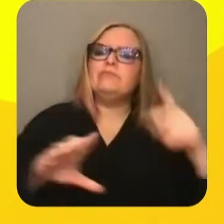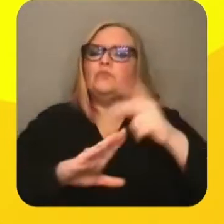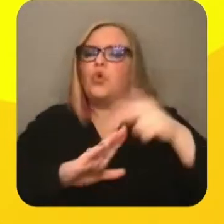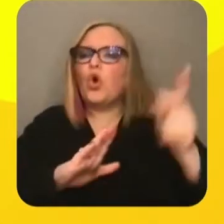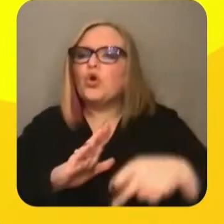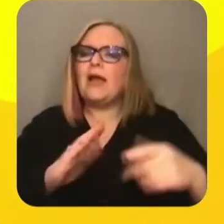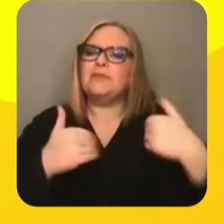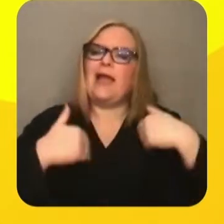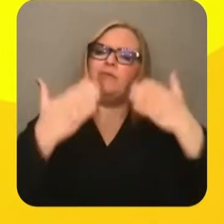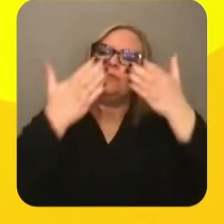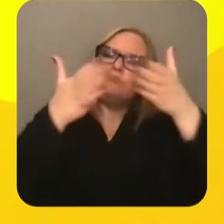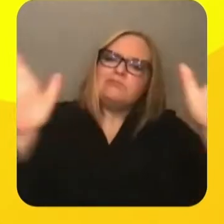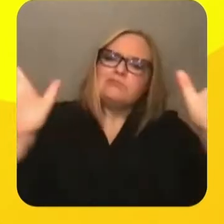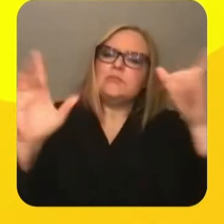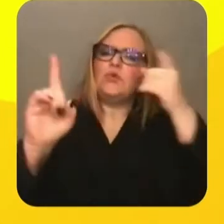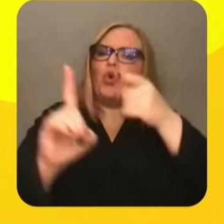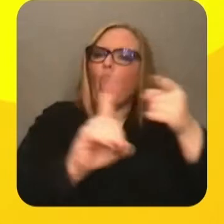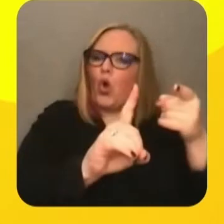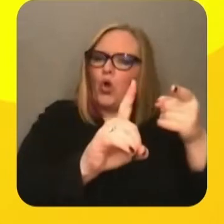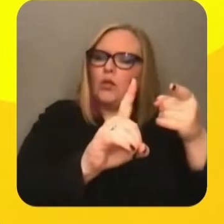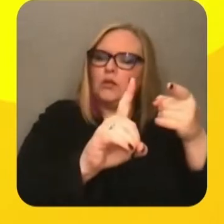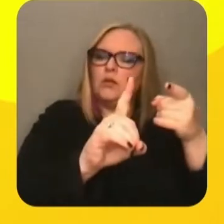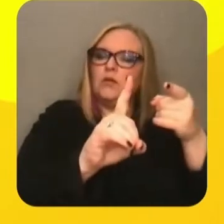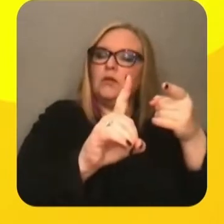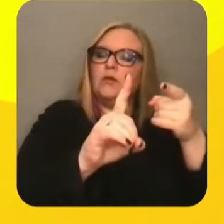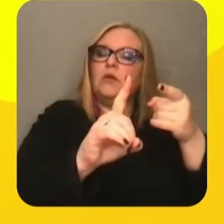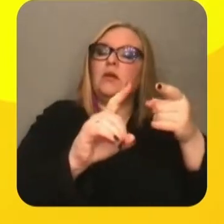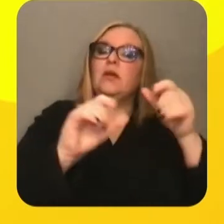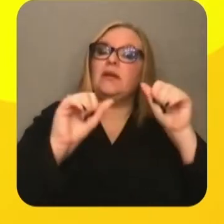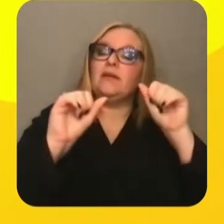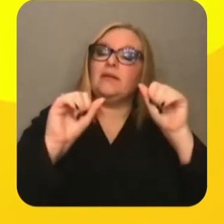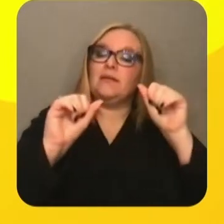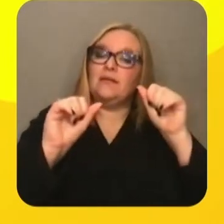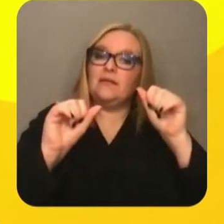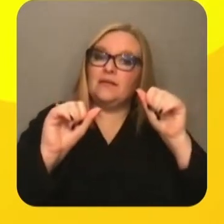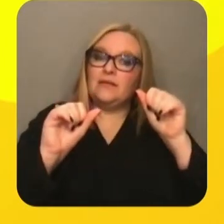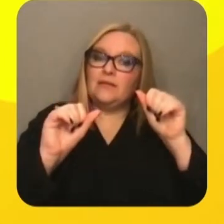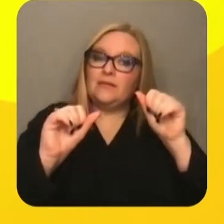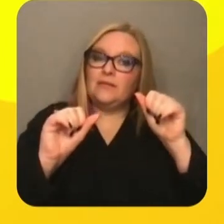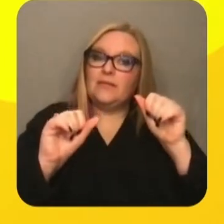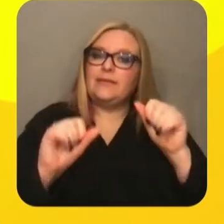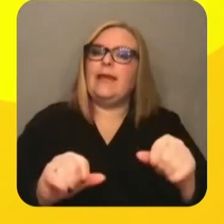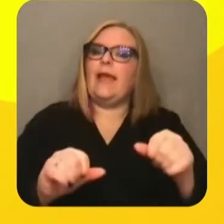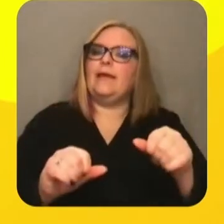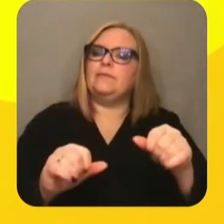goal in making our stakeholders feel who are employees and again customers,